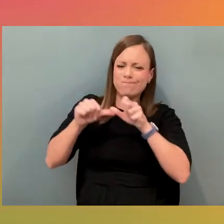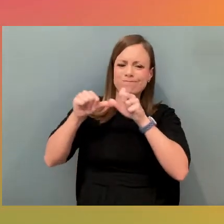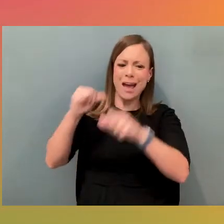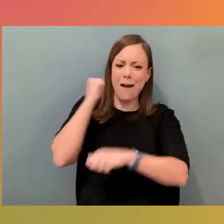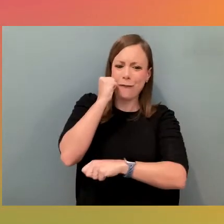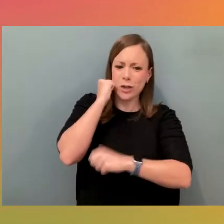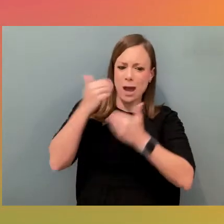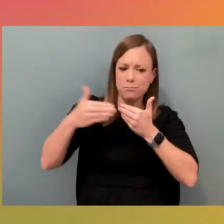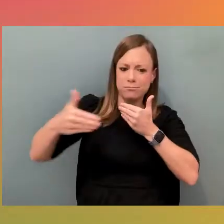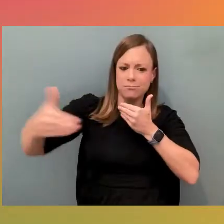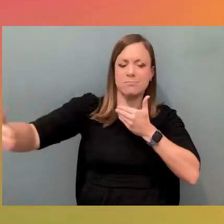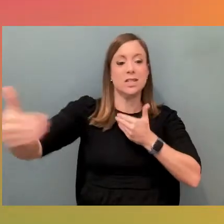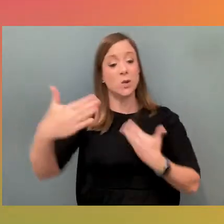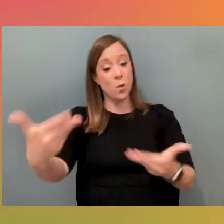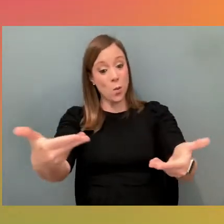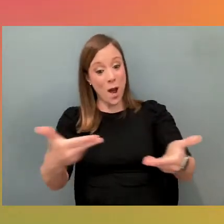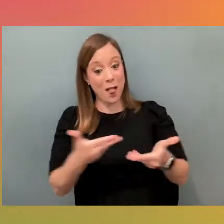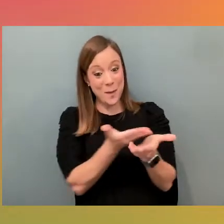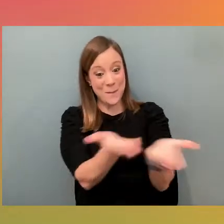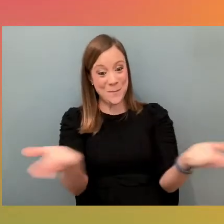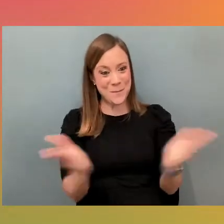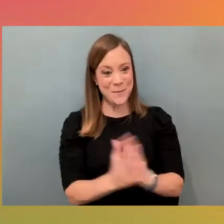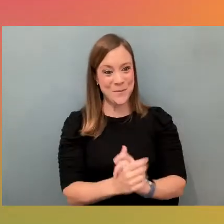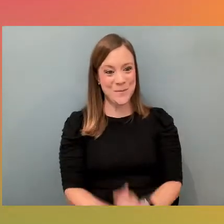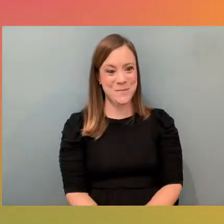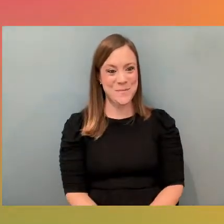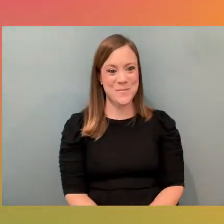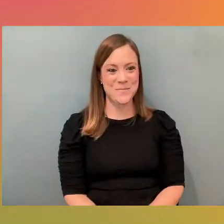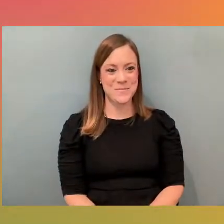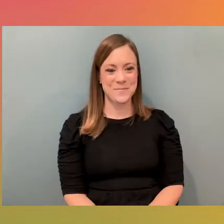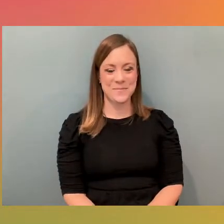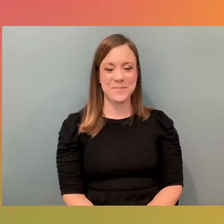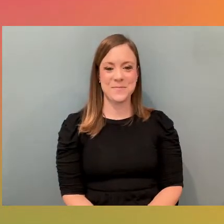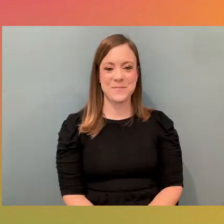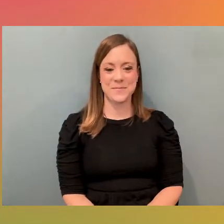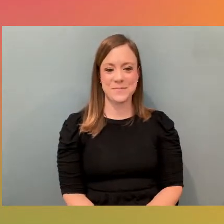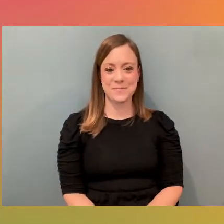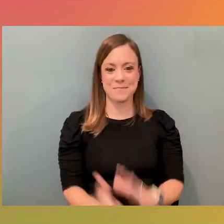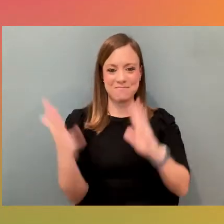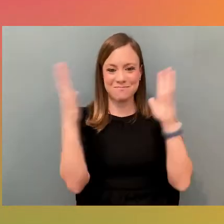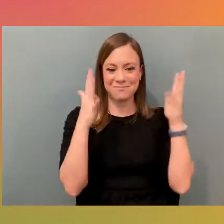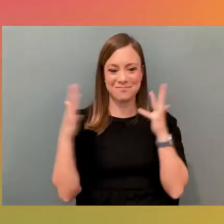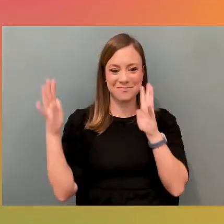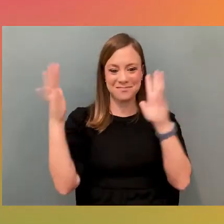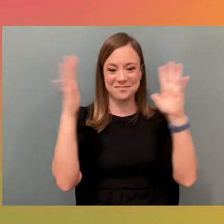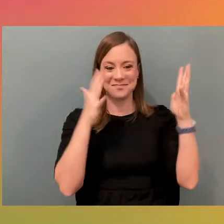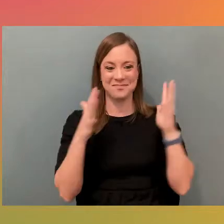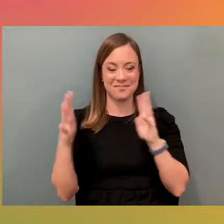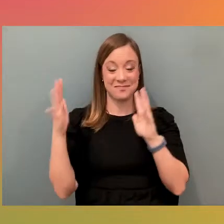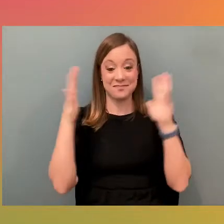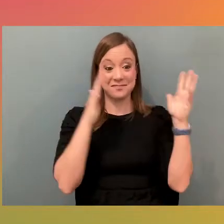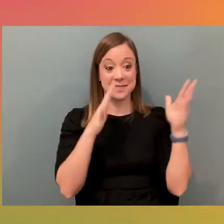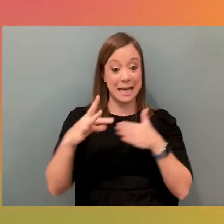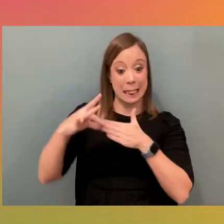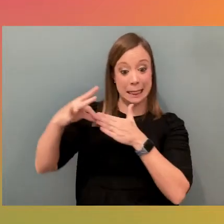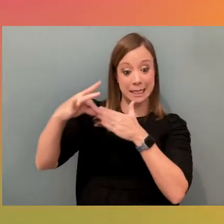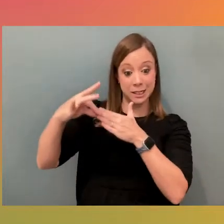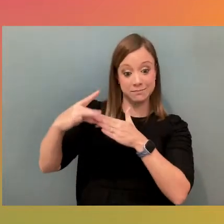THIS MORNING WILL INSPIRE YOU TO PRACTICE LONG AFTER THE DAY IS GONE. THANK YOU SO MUCH.